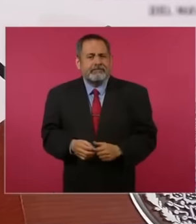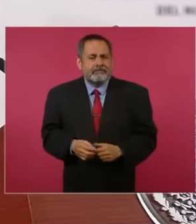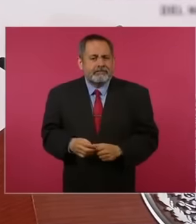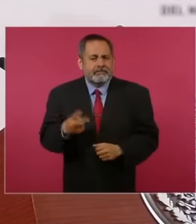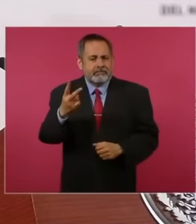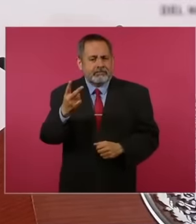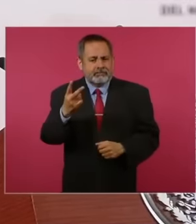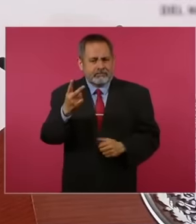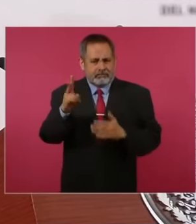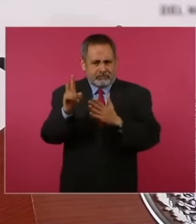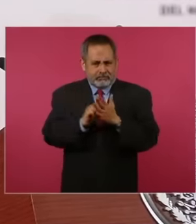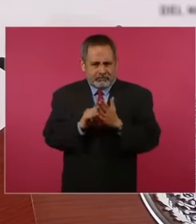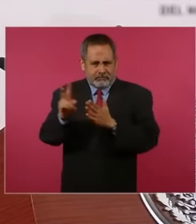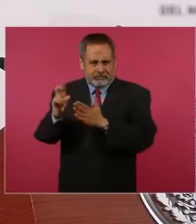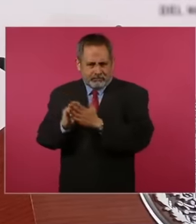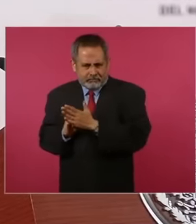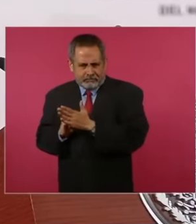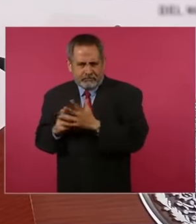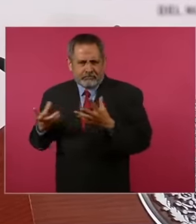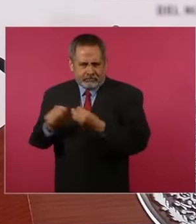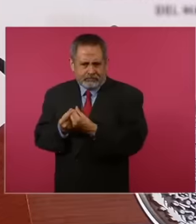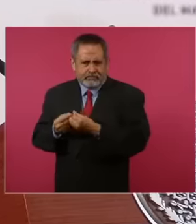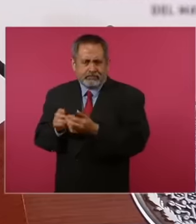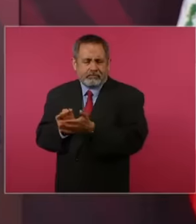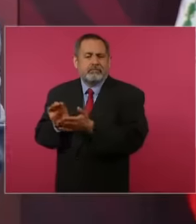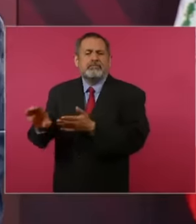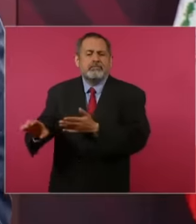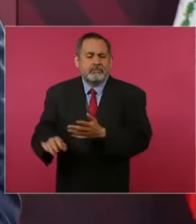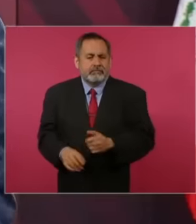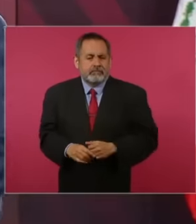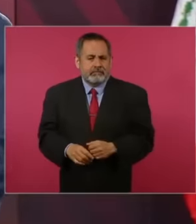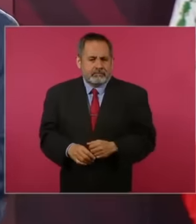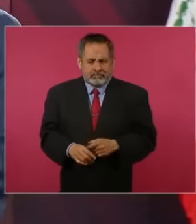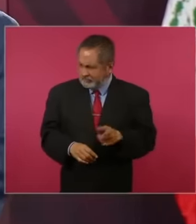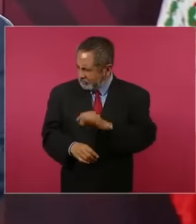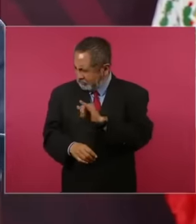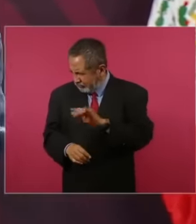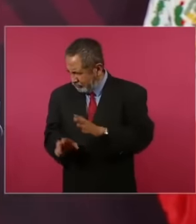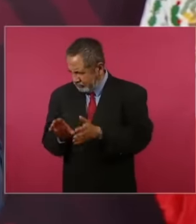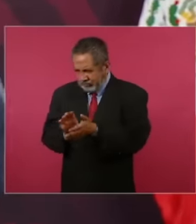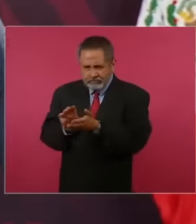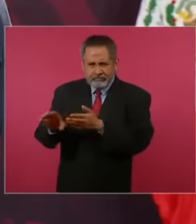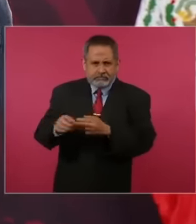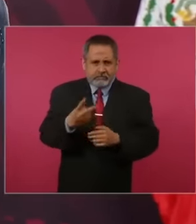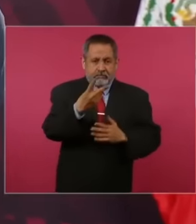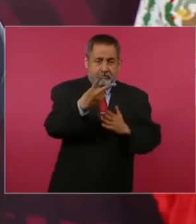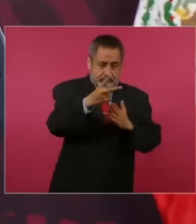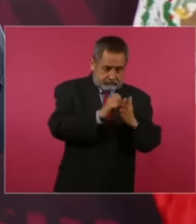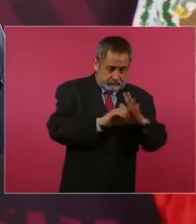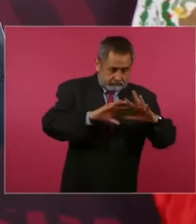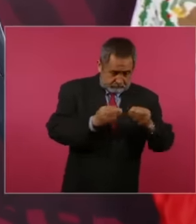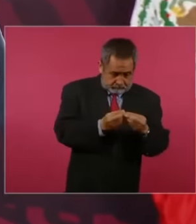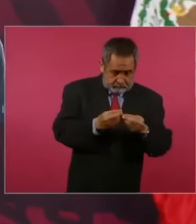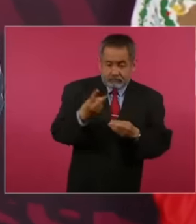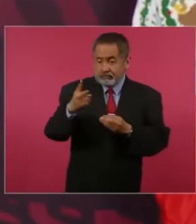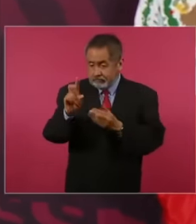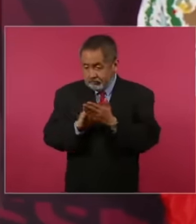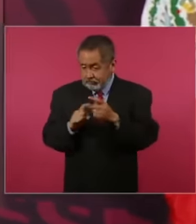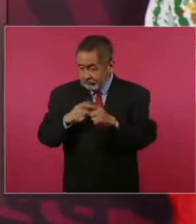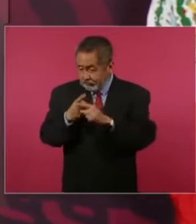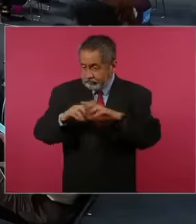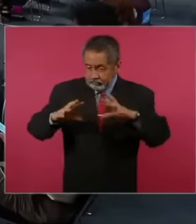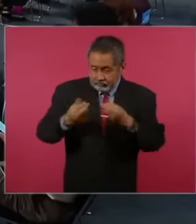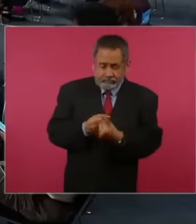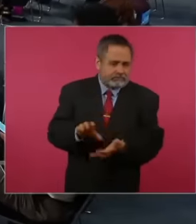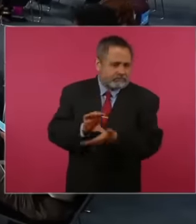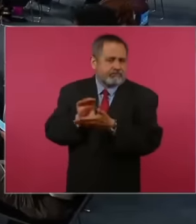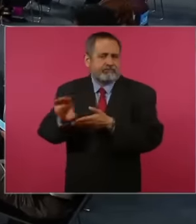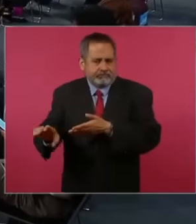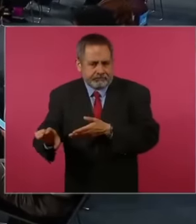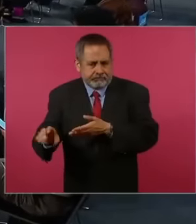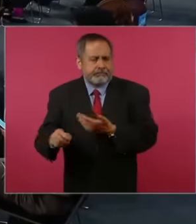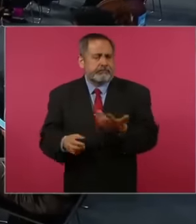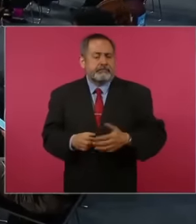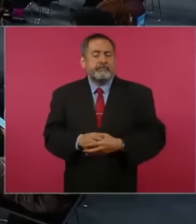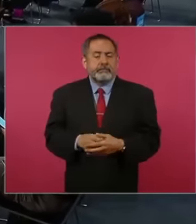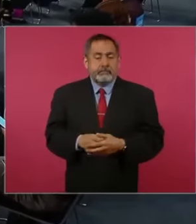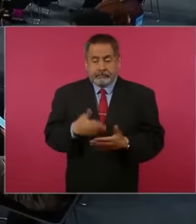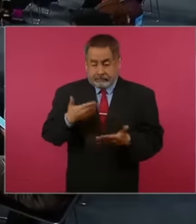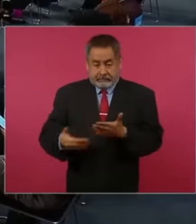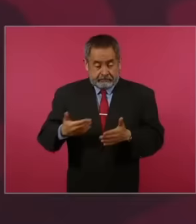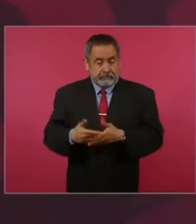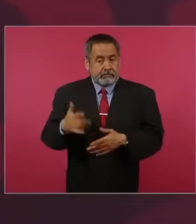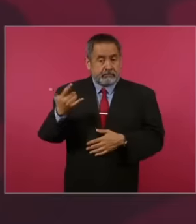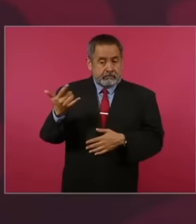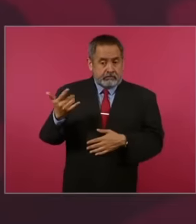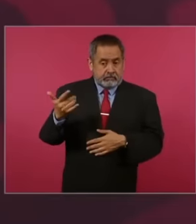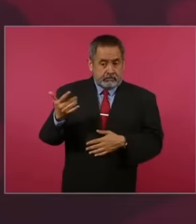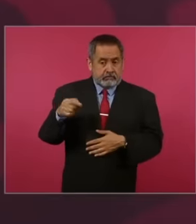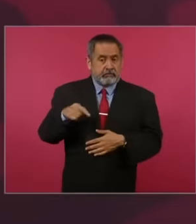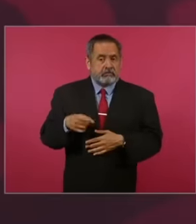two months, so it was true for two two months, but now at the beginning of July it begins.